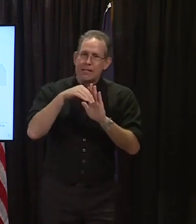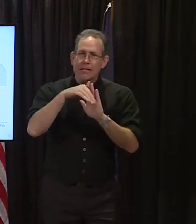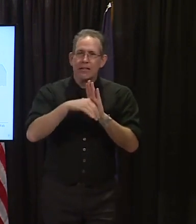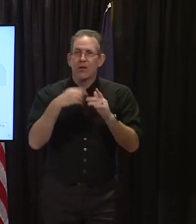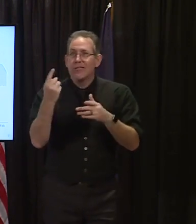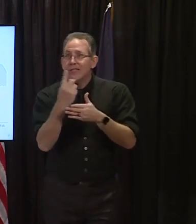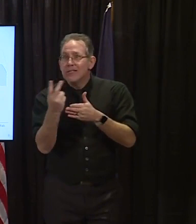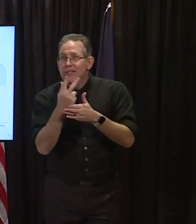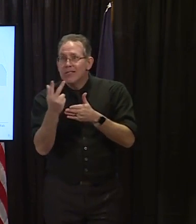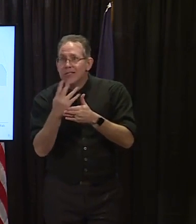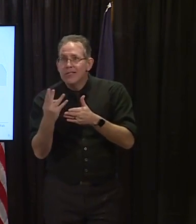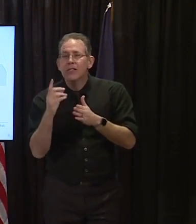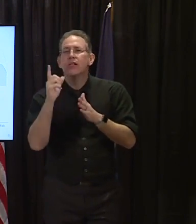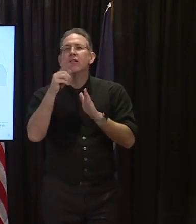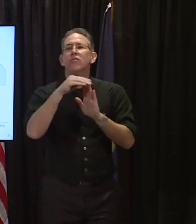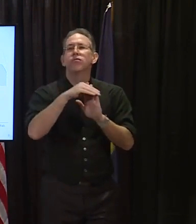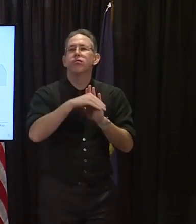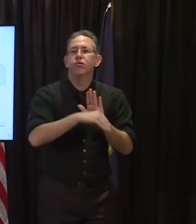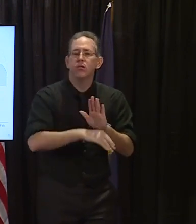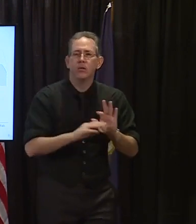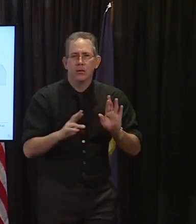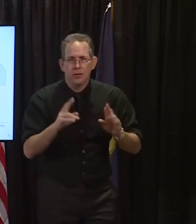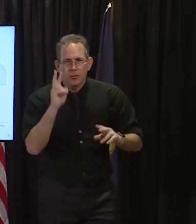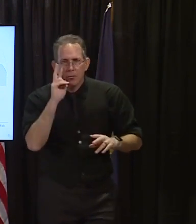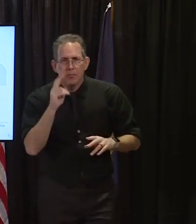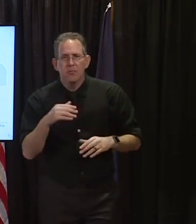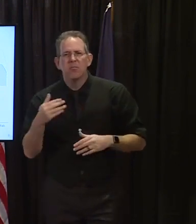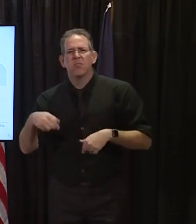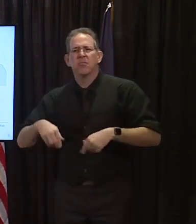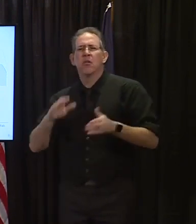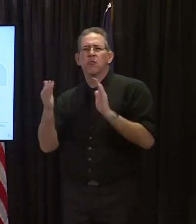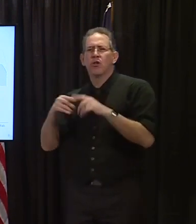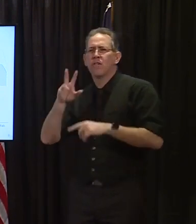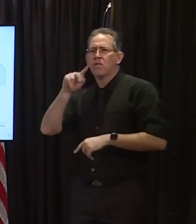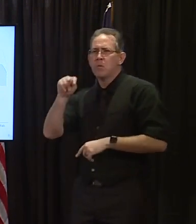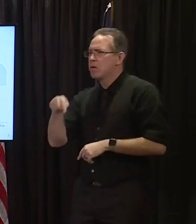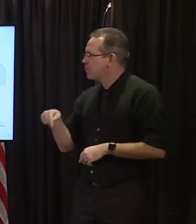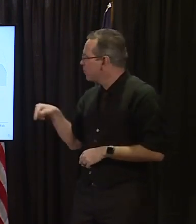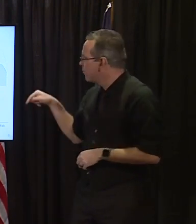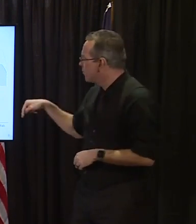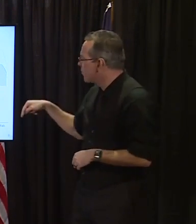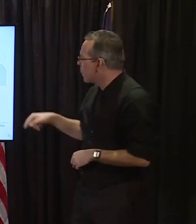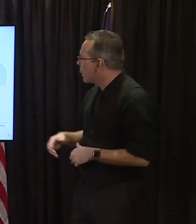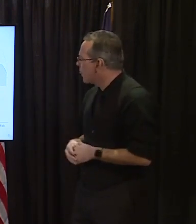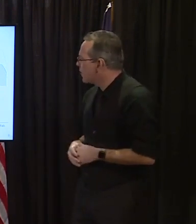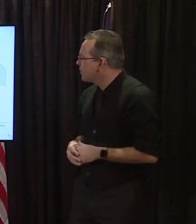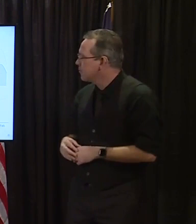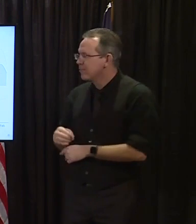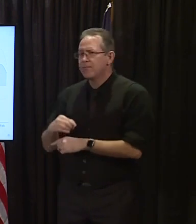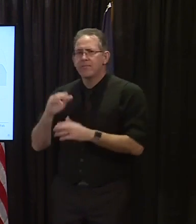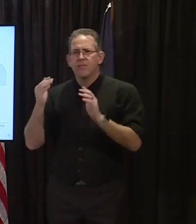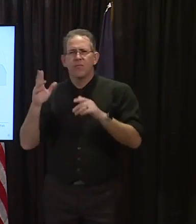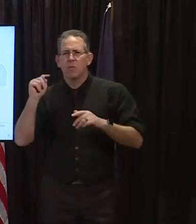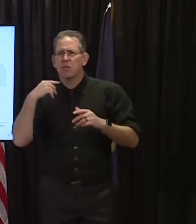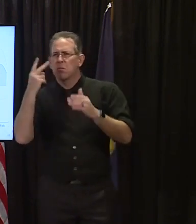is very similar to the national model, showing again that cases are expected to get higher through the next three or four weeks. But then at the end of